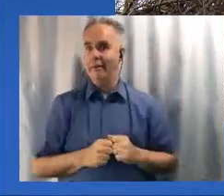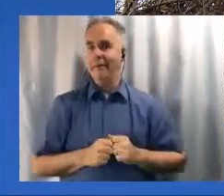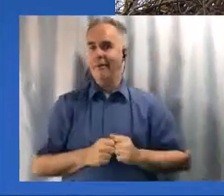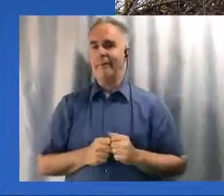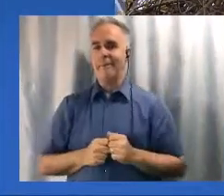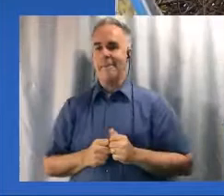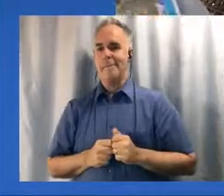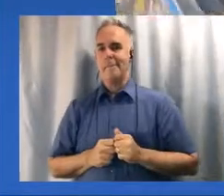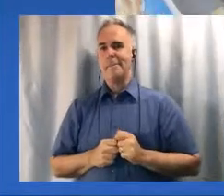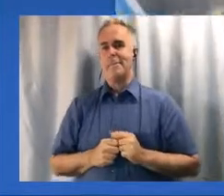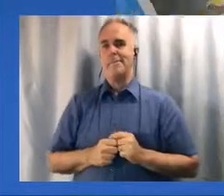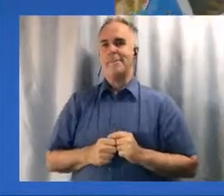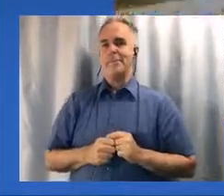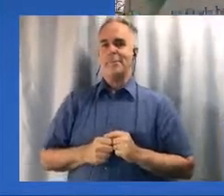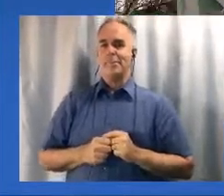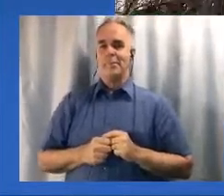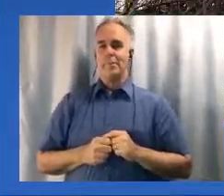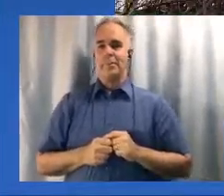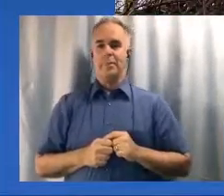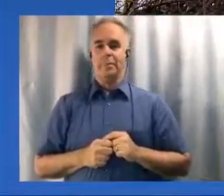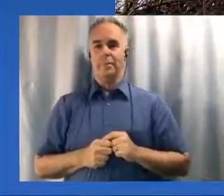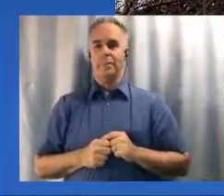good vision in the dark.